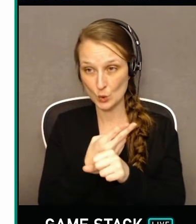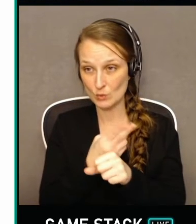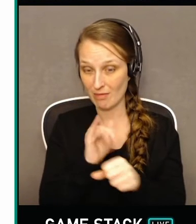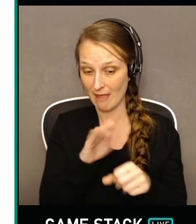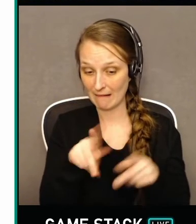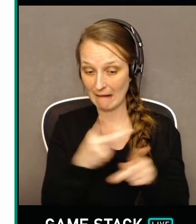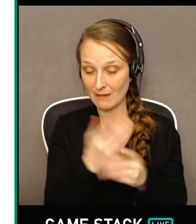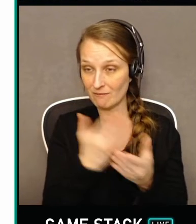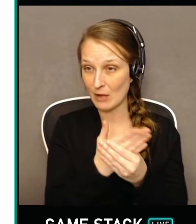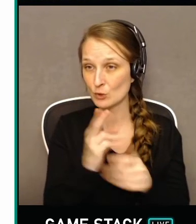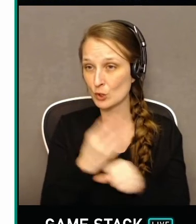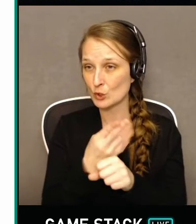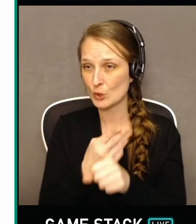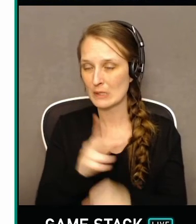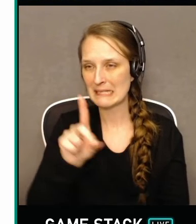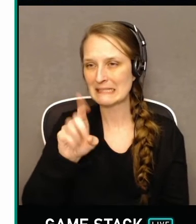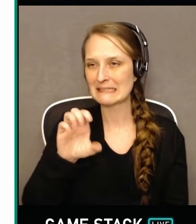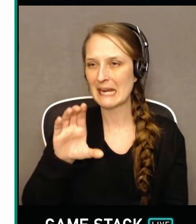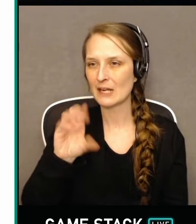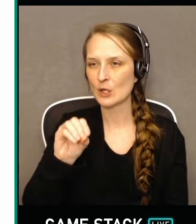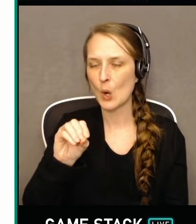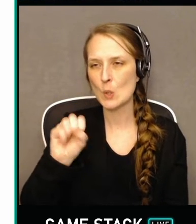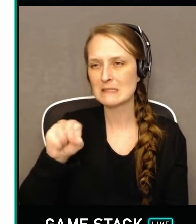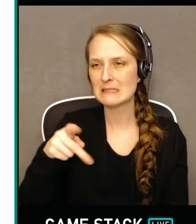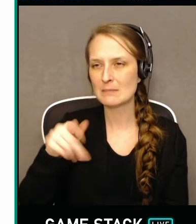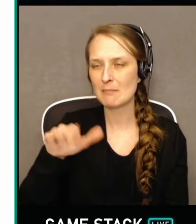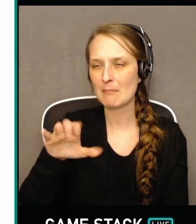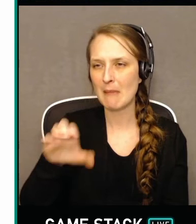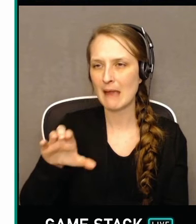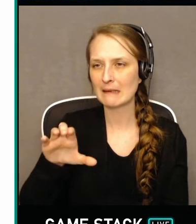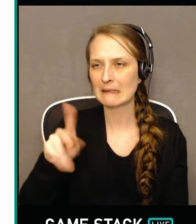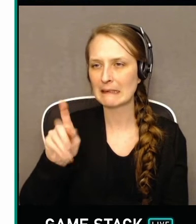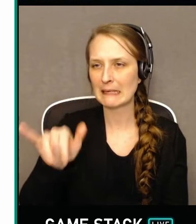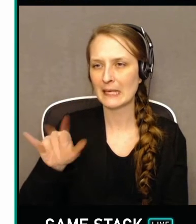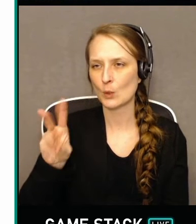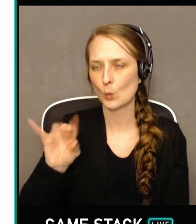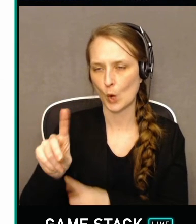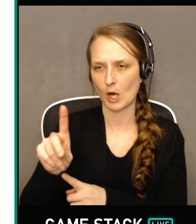you can also use the deco spec keyword. We’ll call out both methods in our getting started guide.